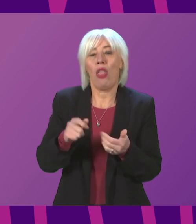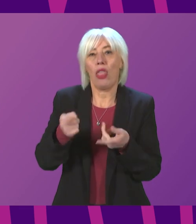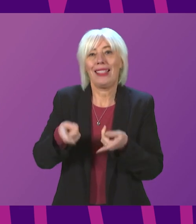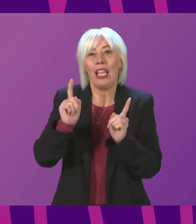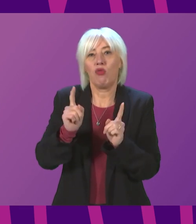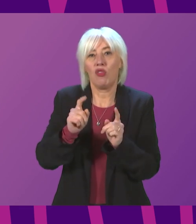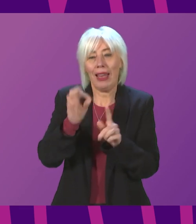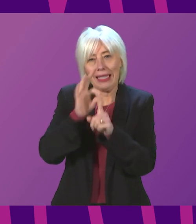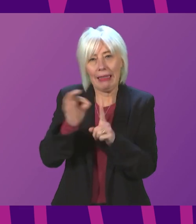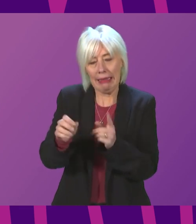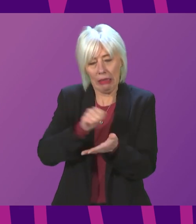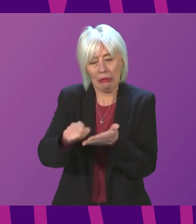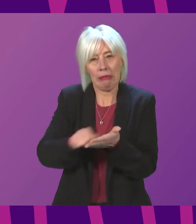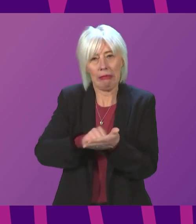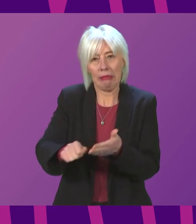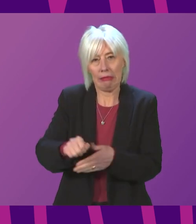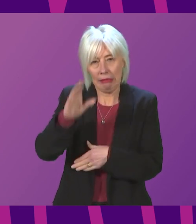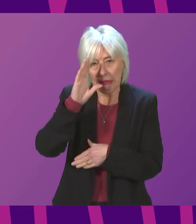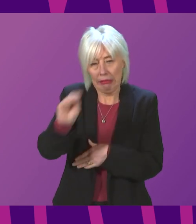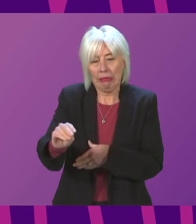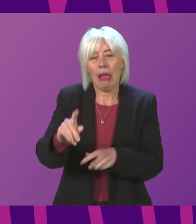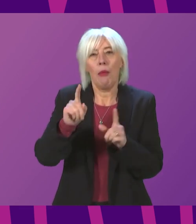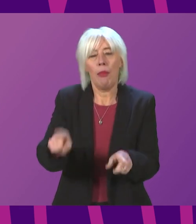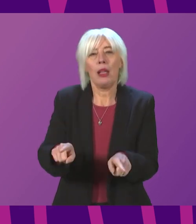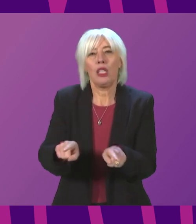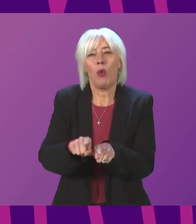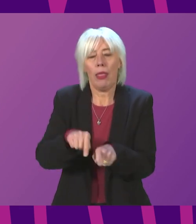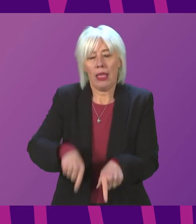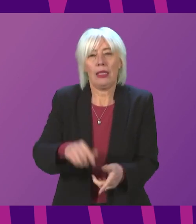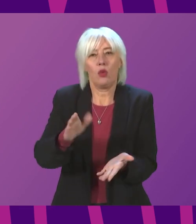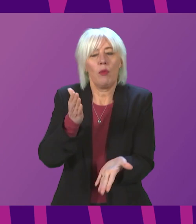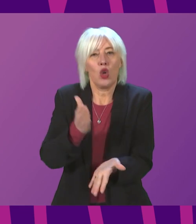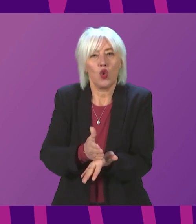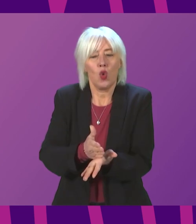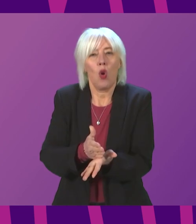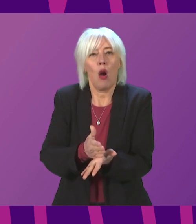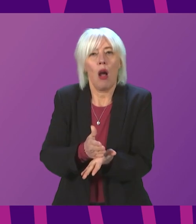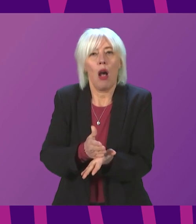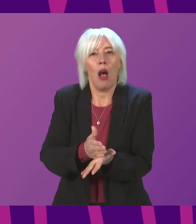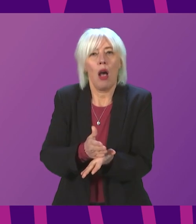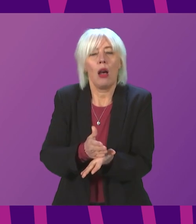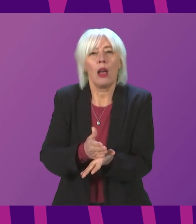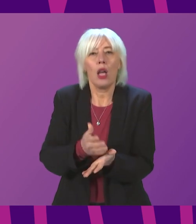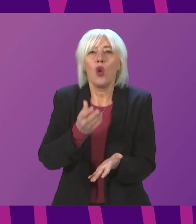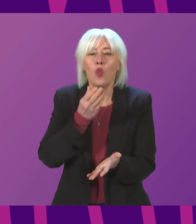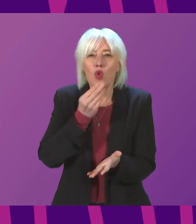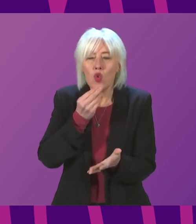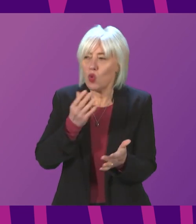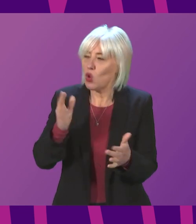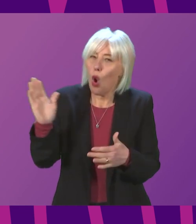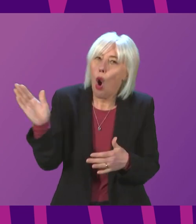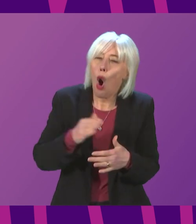detail on them in more depth. It is about ensuring that we fully use our capacity across